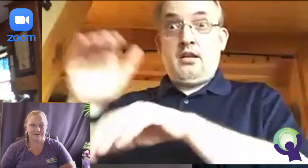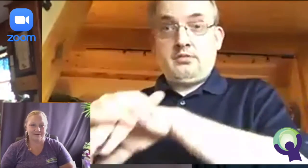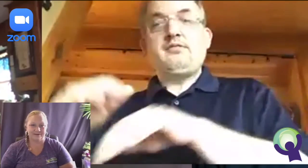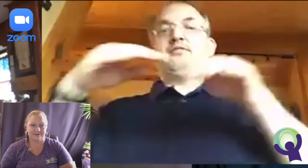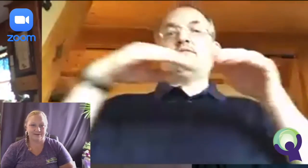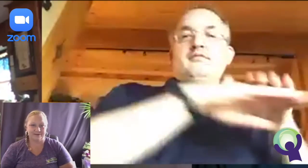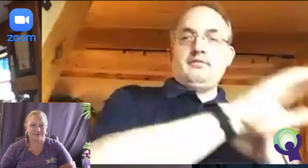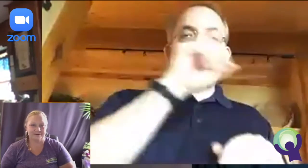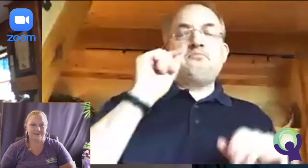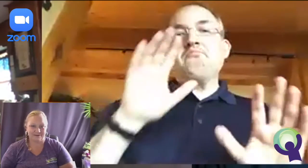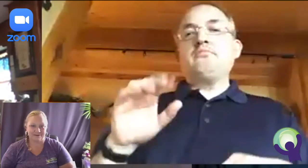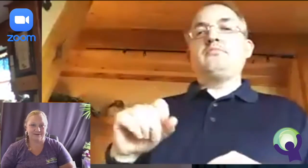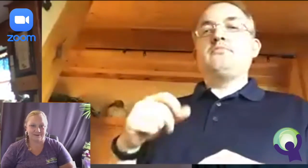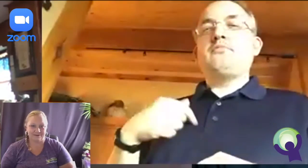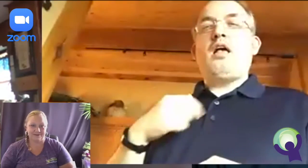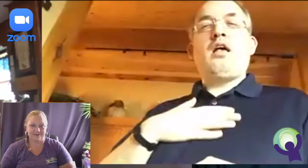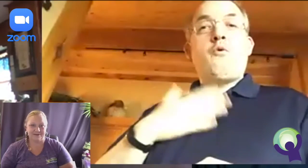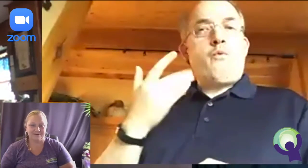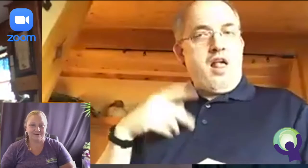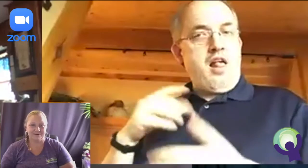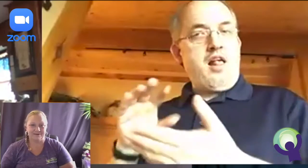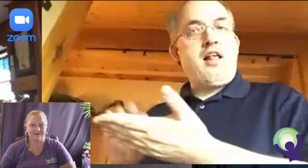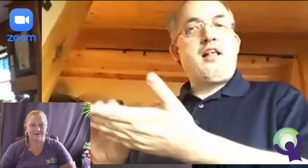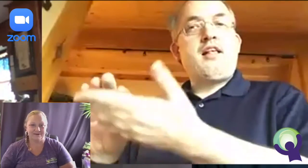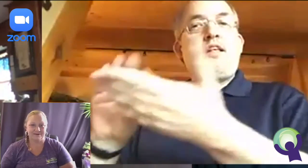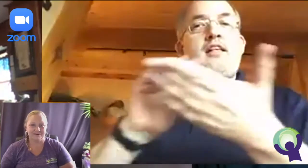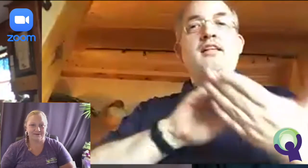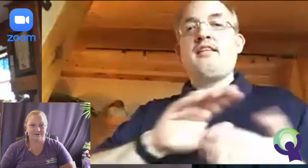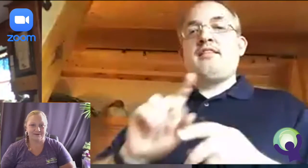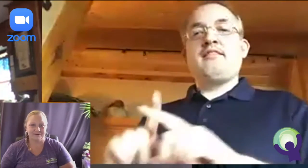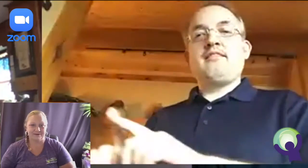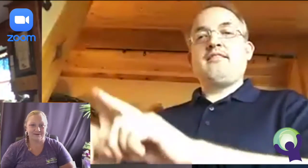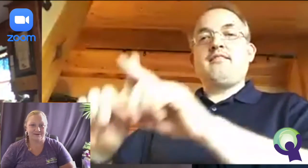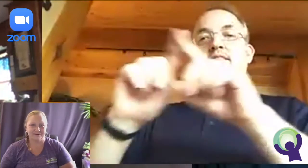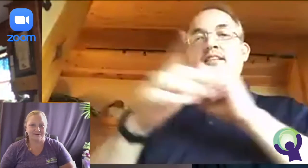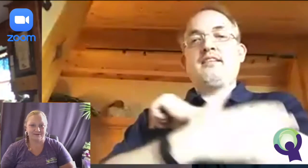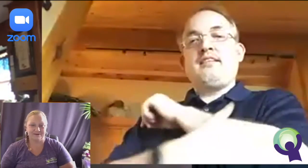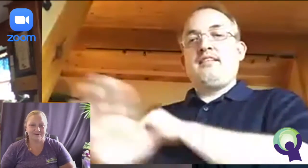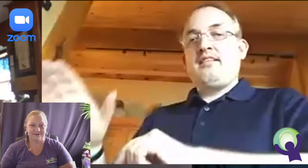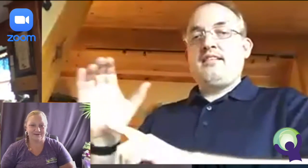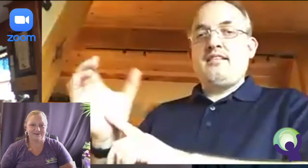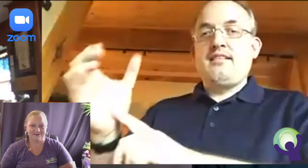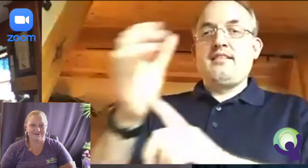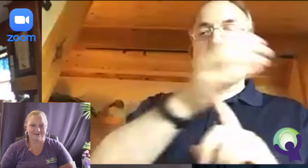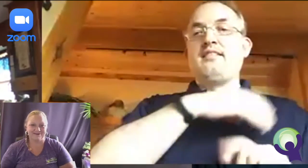them gain enough English skills to be able to fully function in classrooms and so I've learned